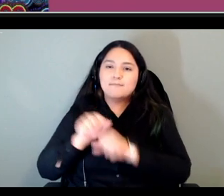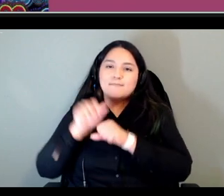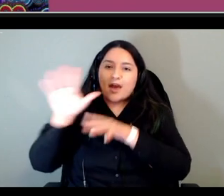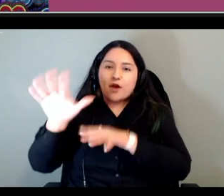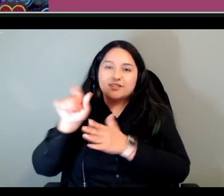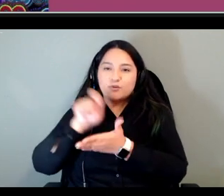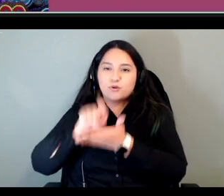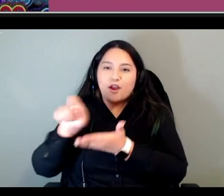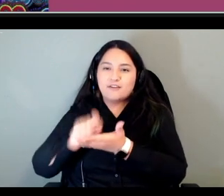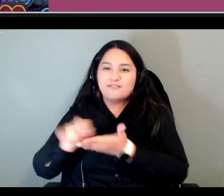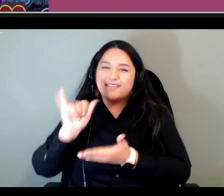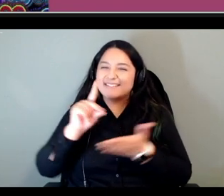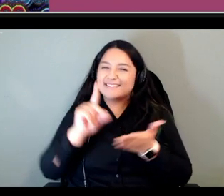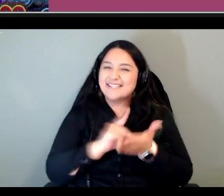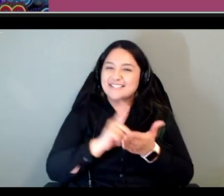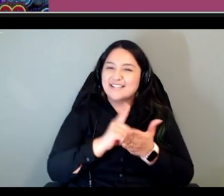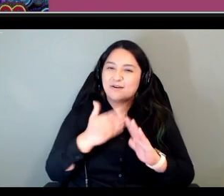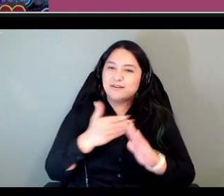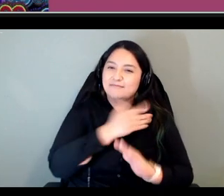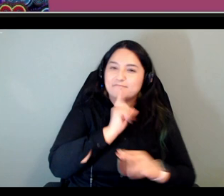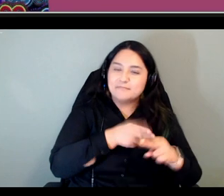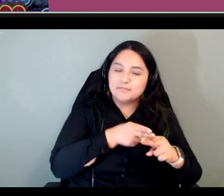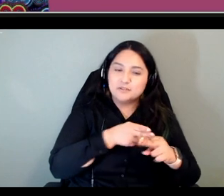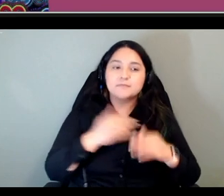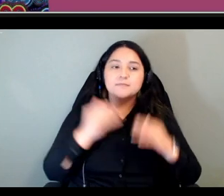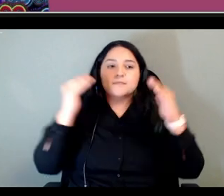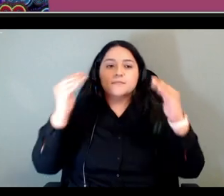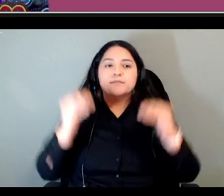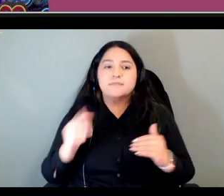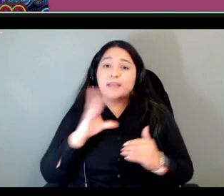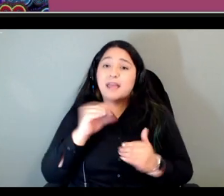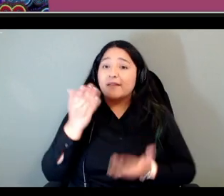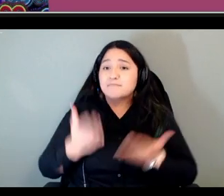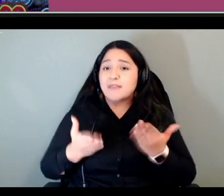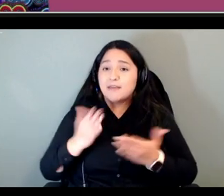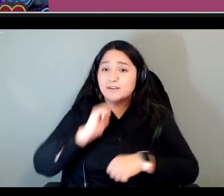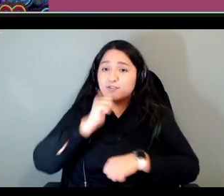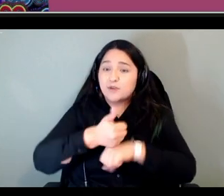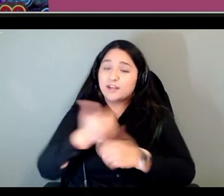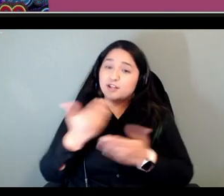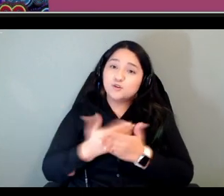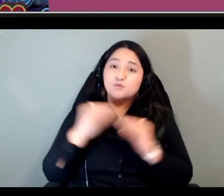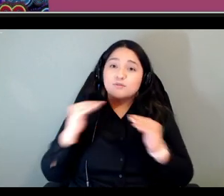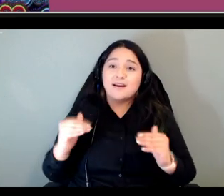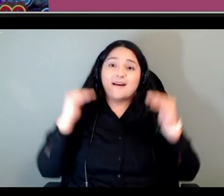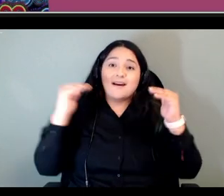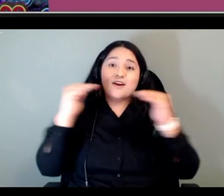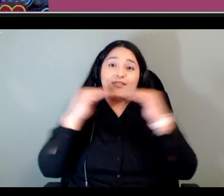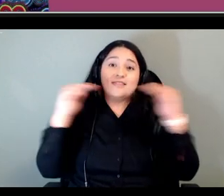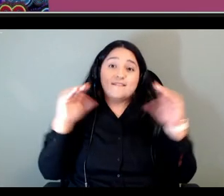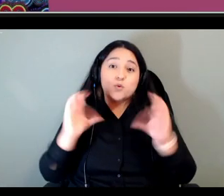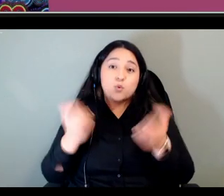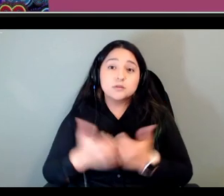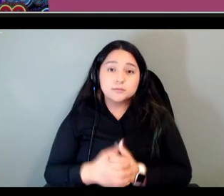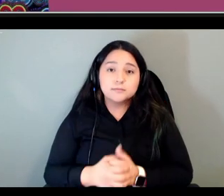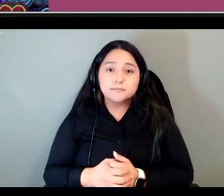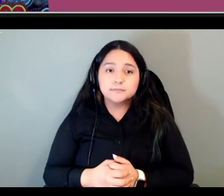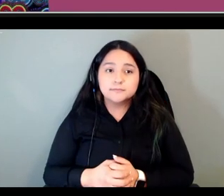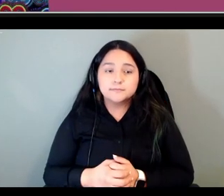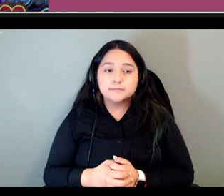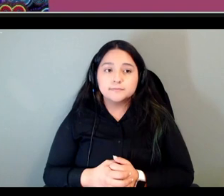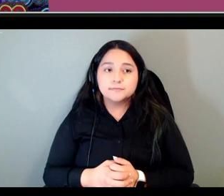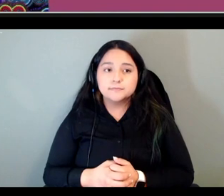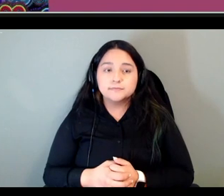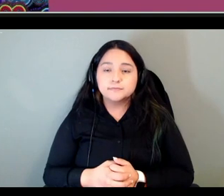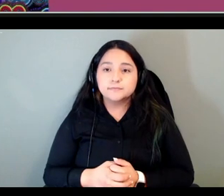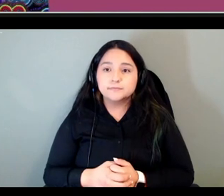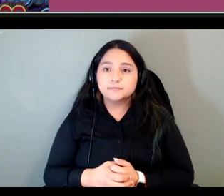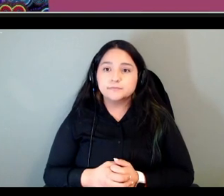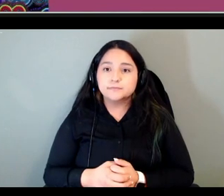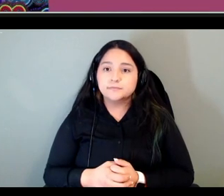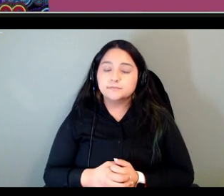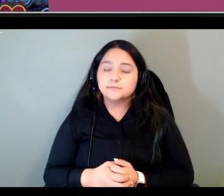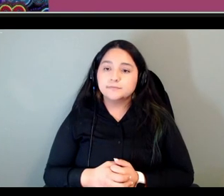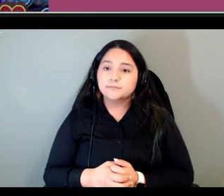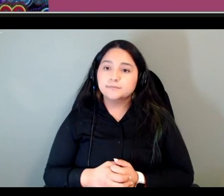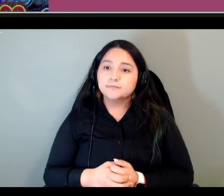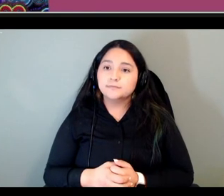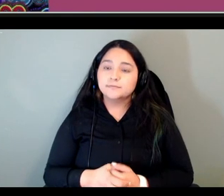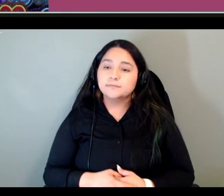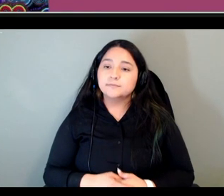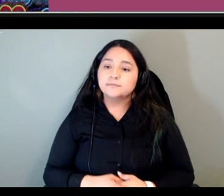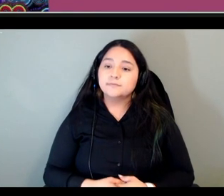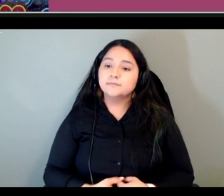earlier in the presentation and then maybe even creating a new higher level course